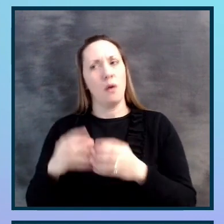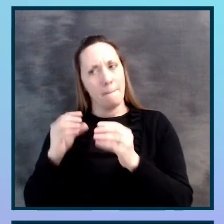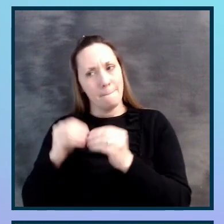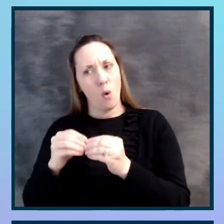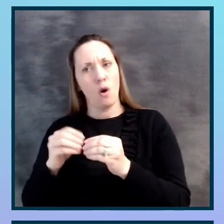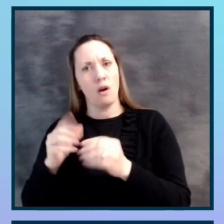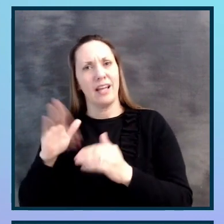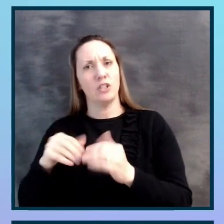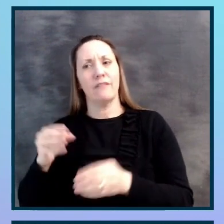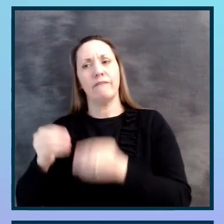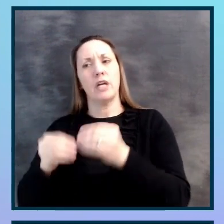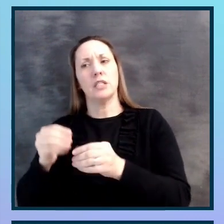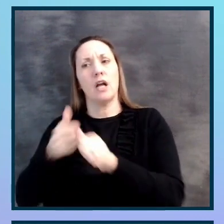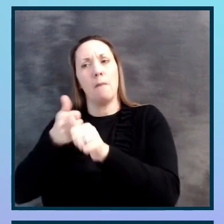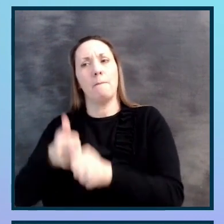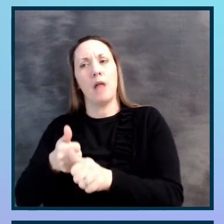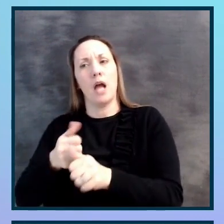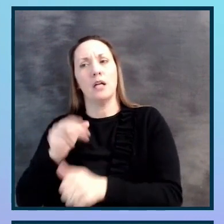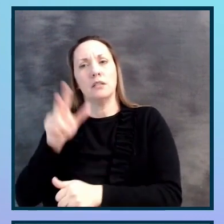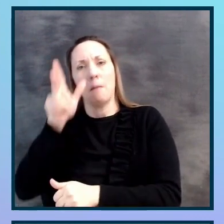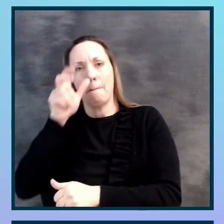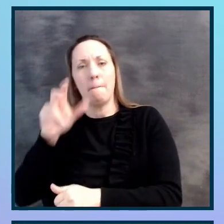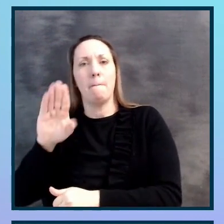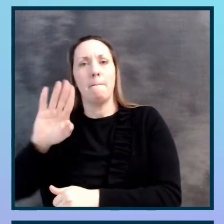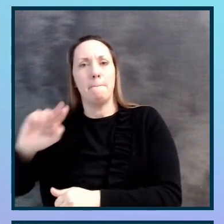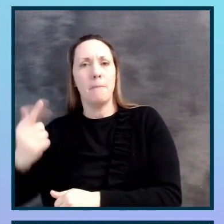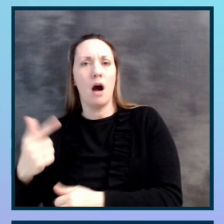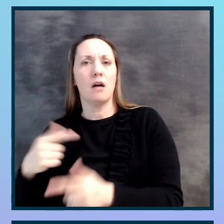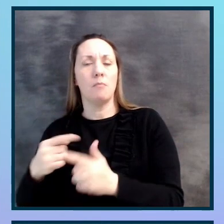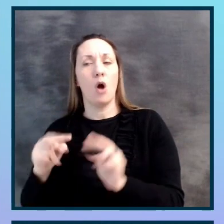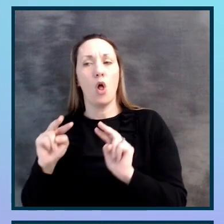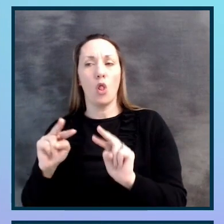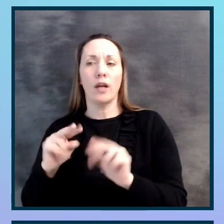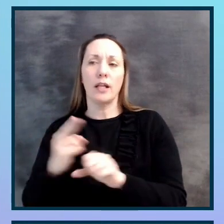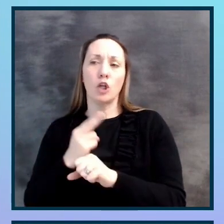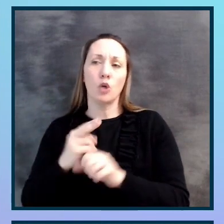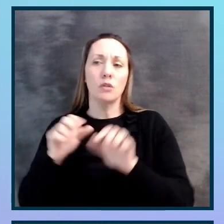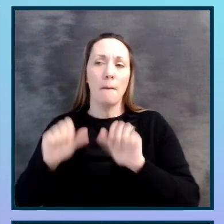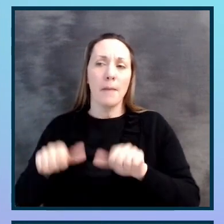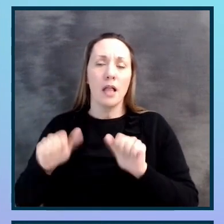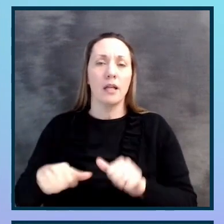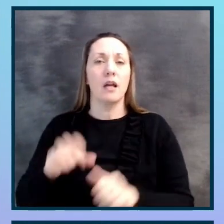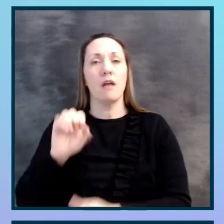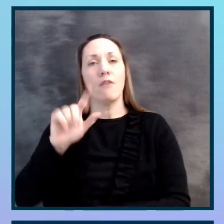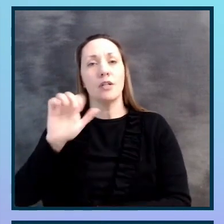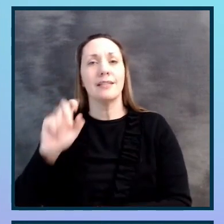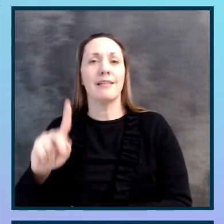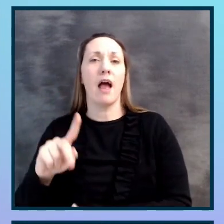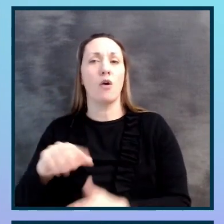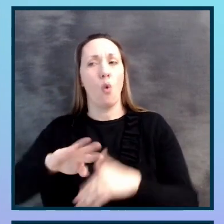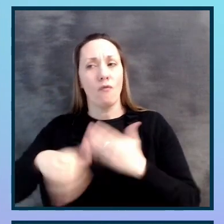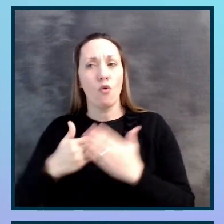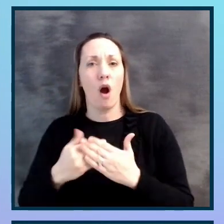to looking at the usability of Slack overall for users who need assistant technologies and other accommodations.